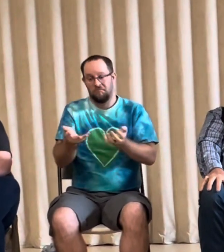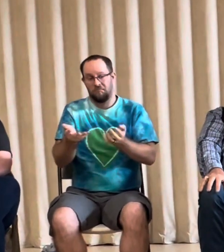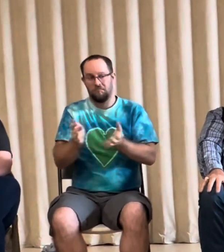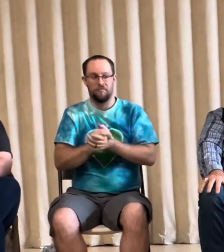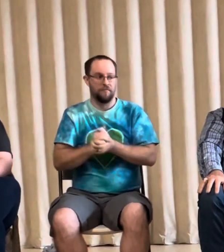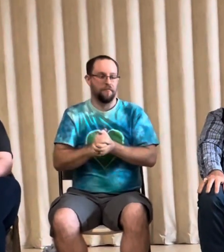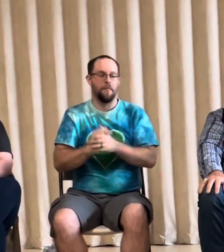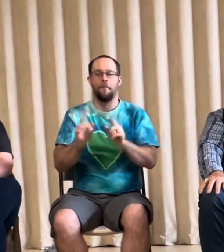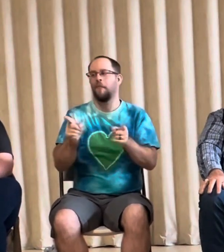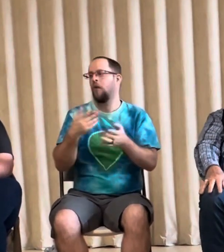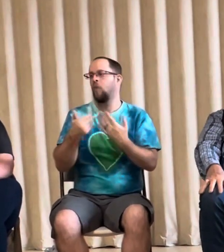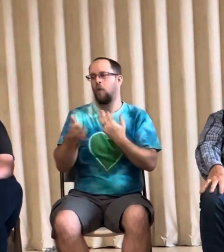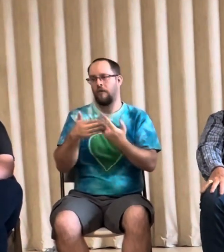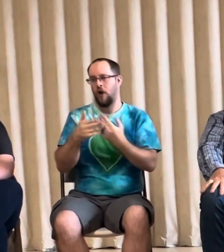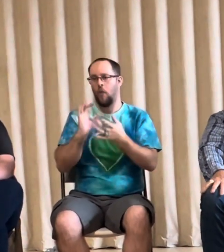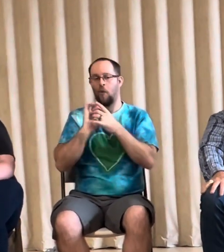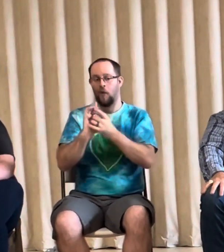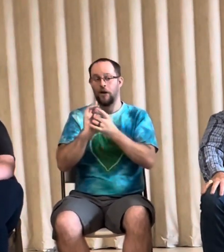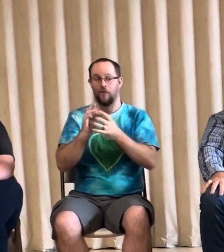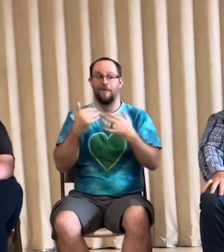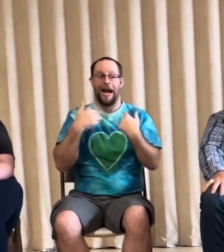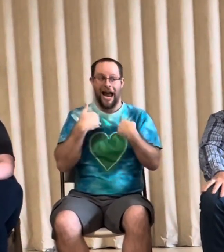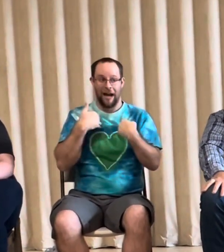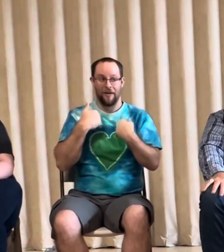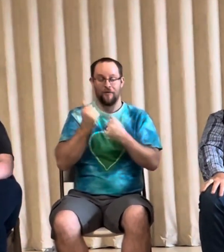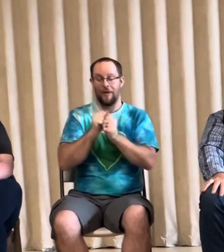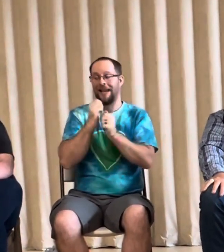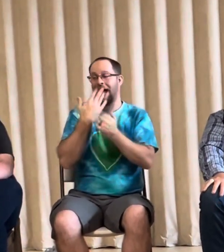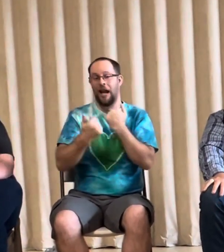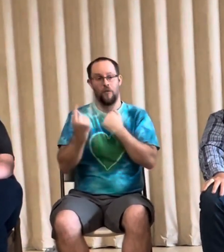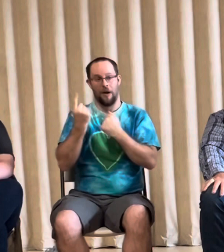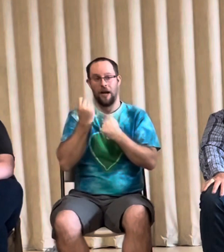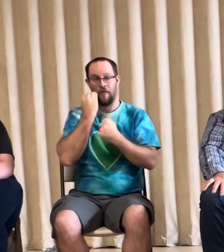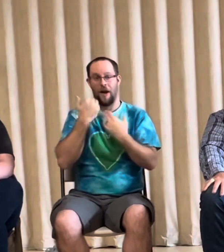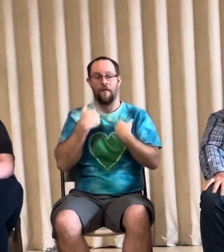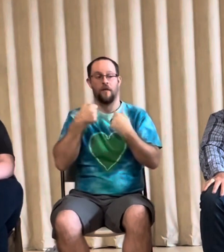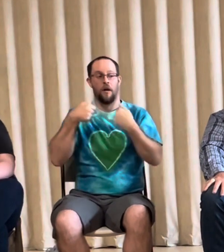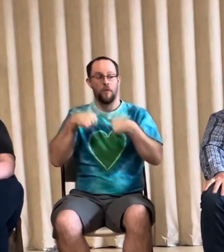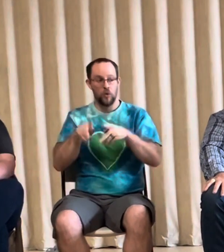But regardless of the relationship you have with anybody, if you have the opportunity to